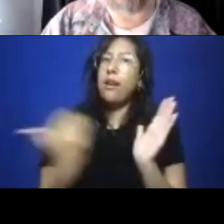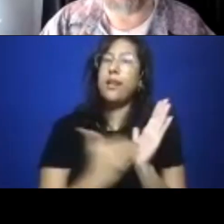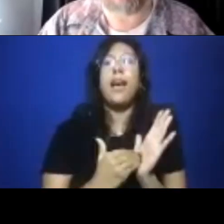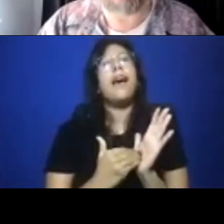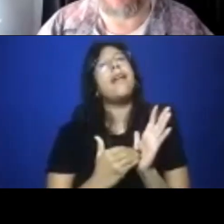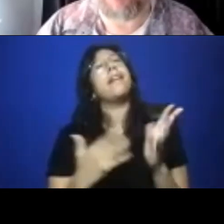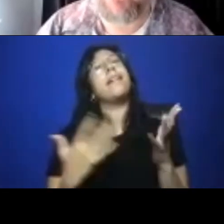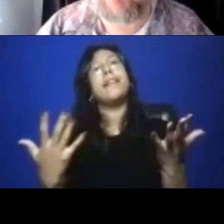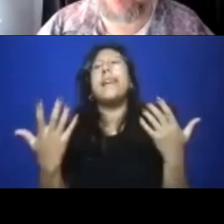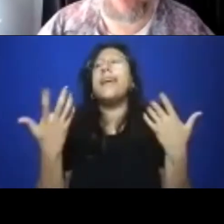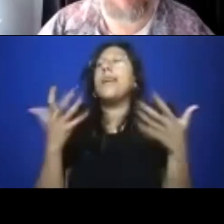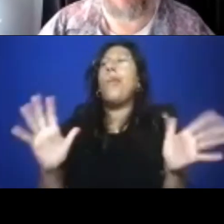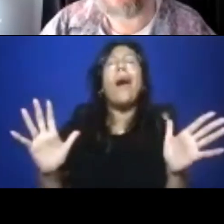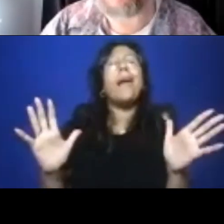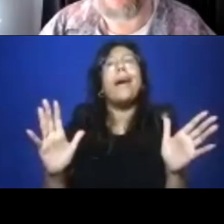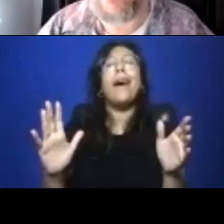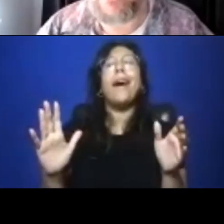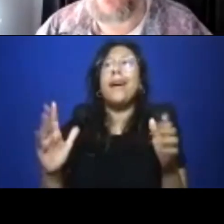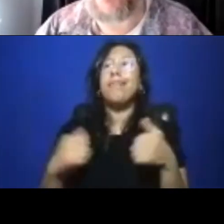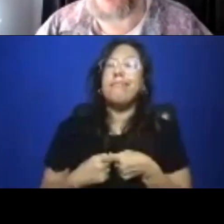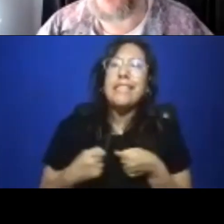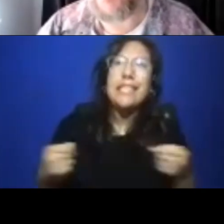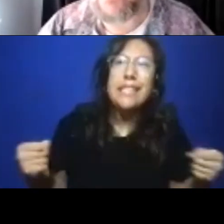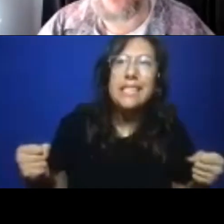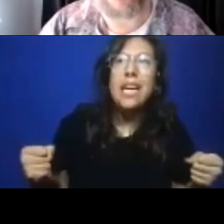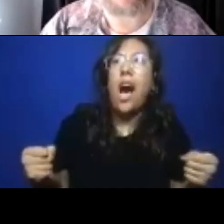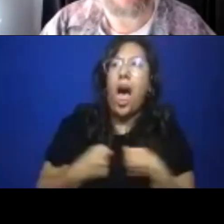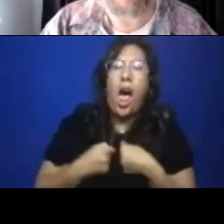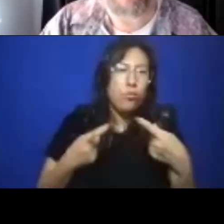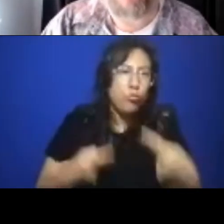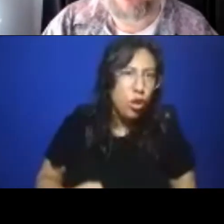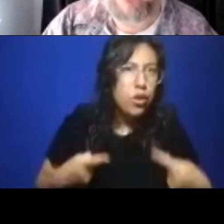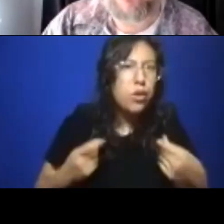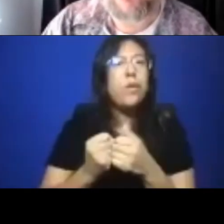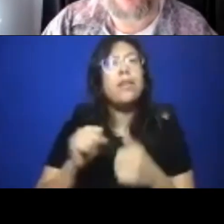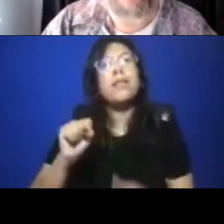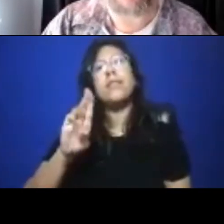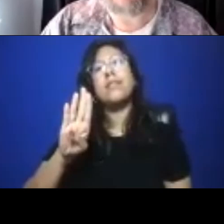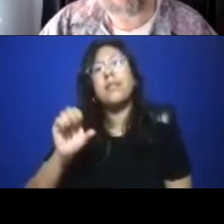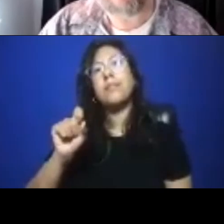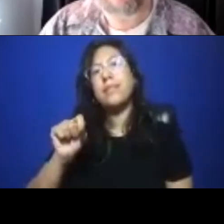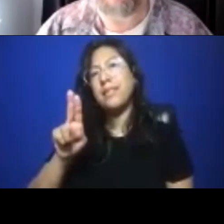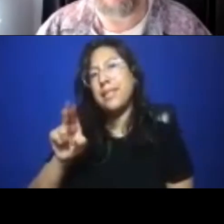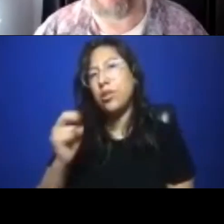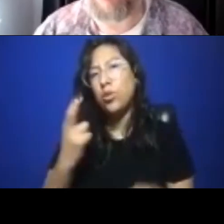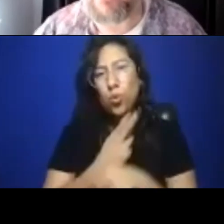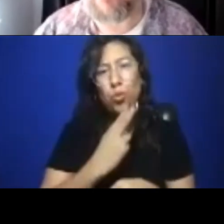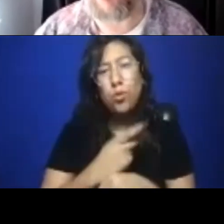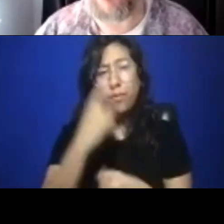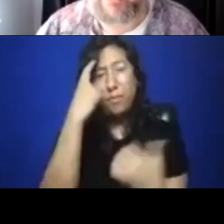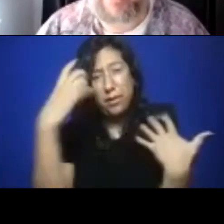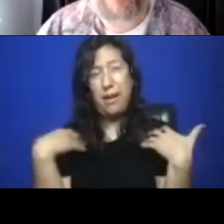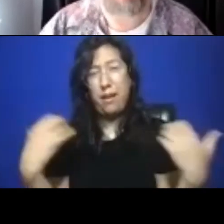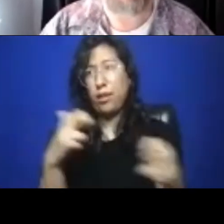I don't want to disclose that I'm struggling with substance use or mental health issues because what other people will think.